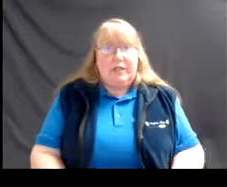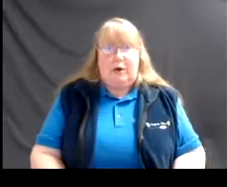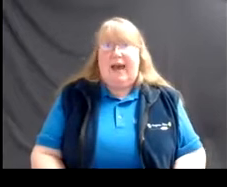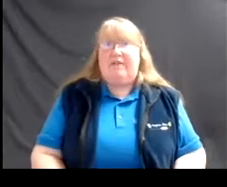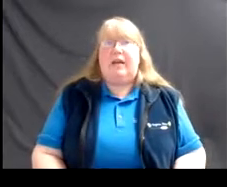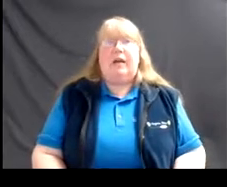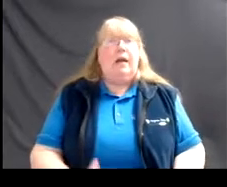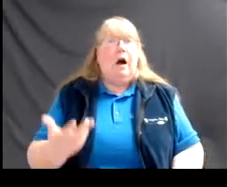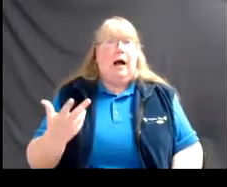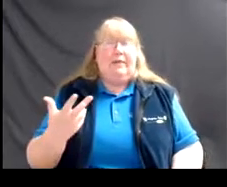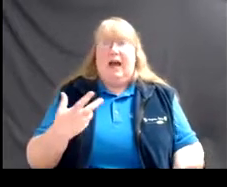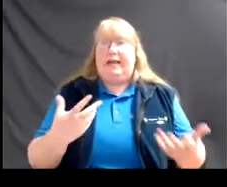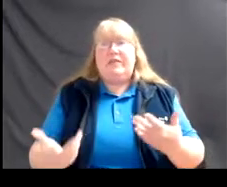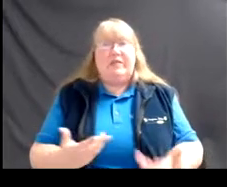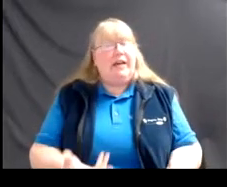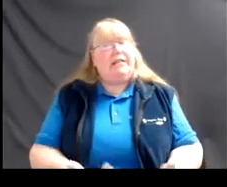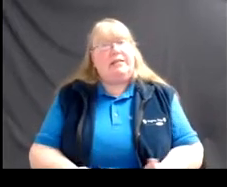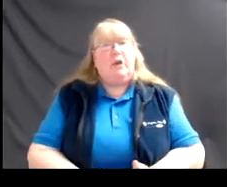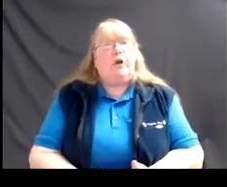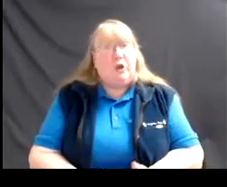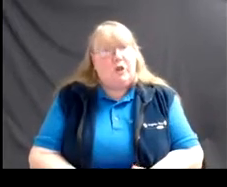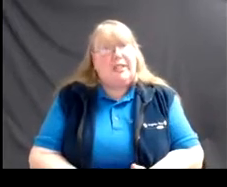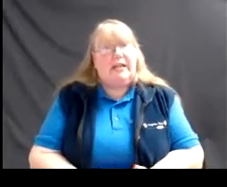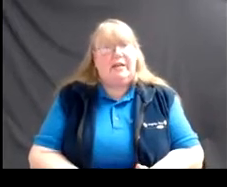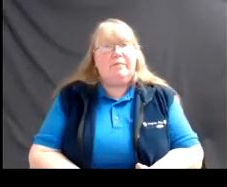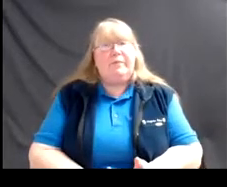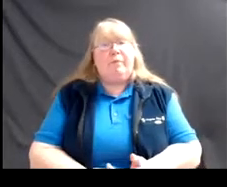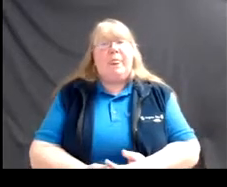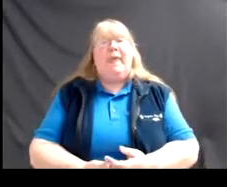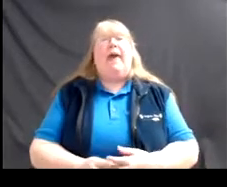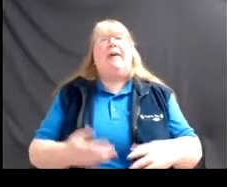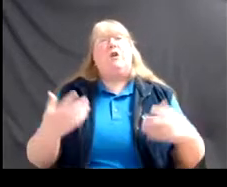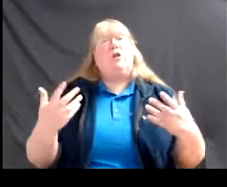that you are having, the kinds of devices that you are interested in. And then you can